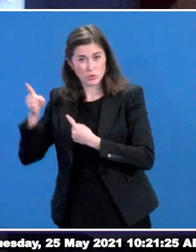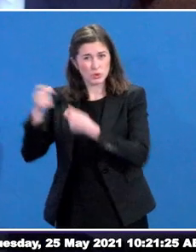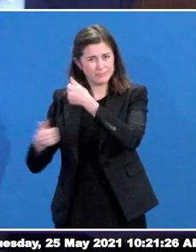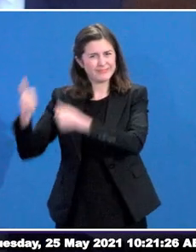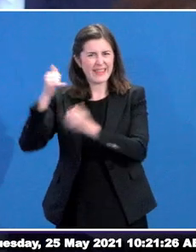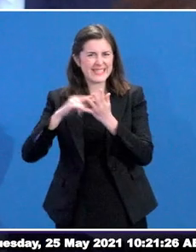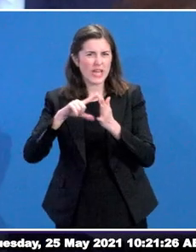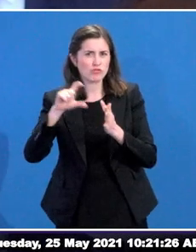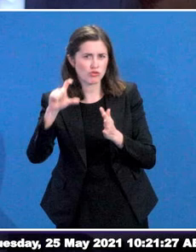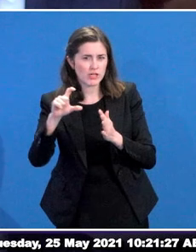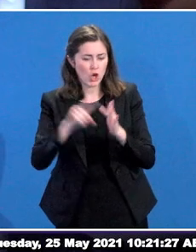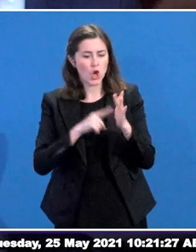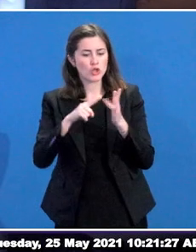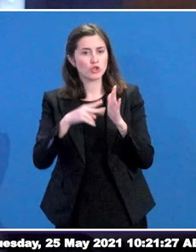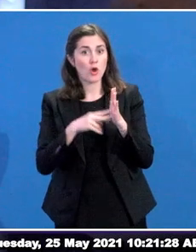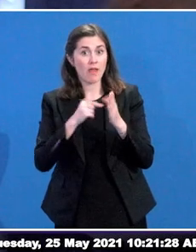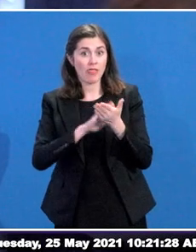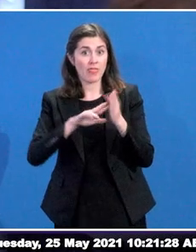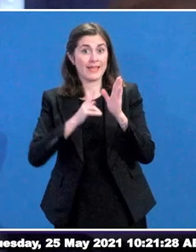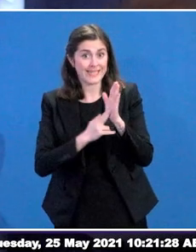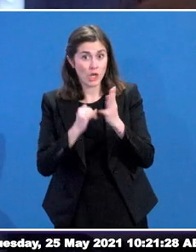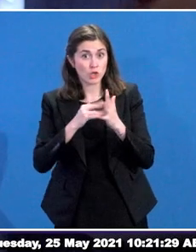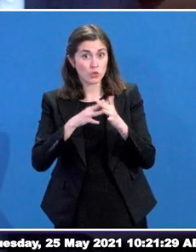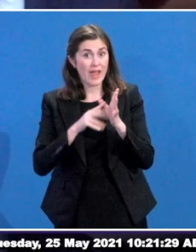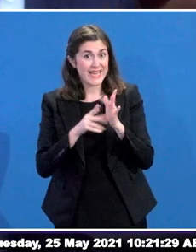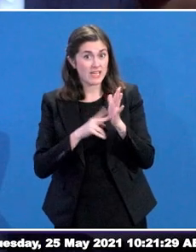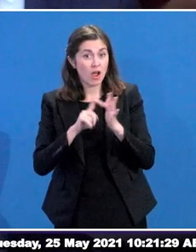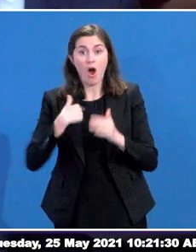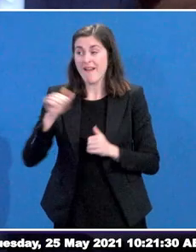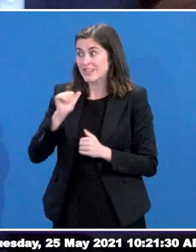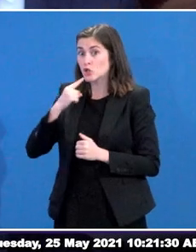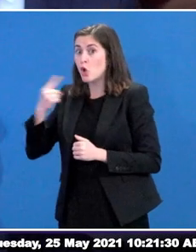I named the witnesses who saw it. There were other staff there.